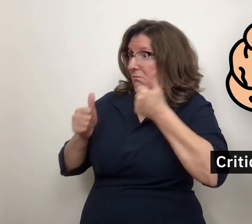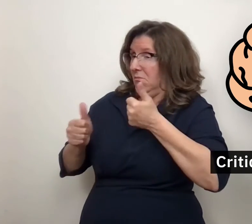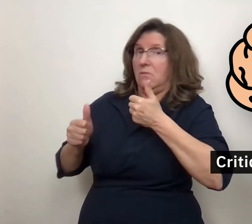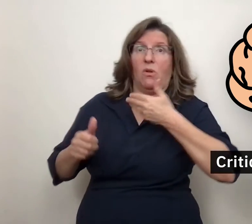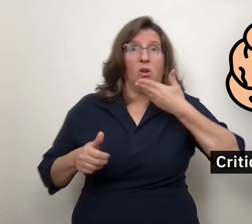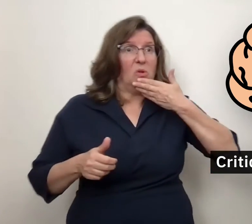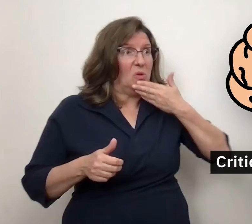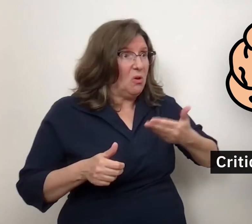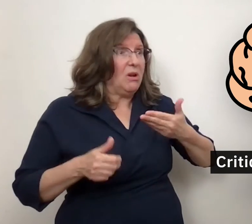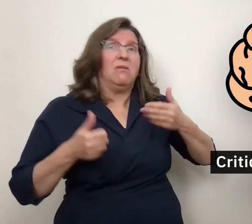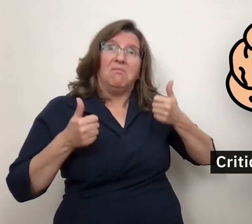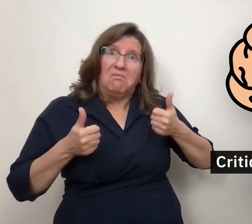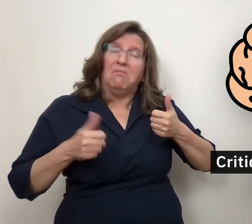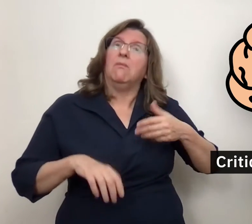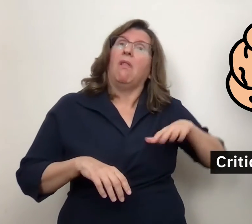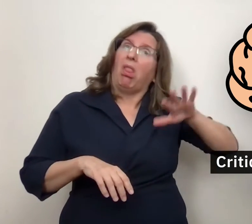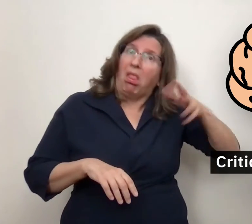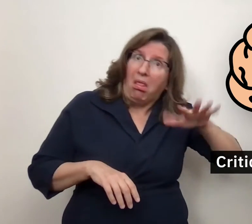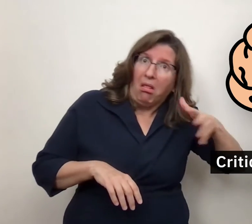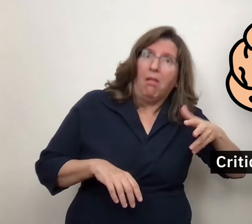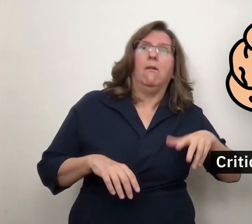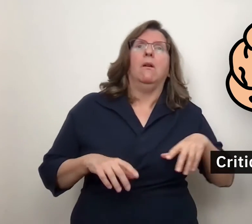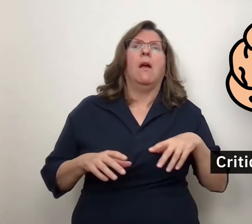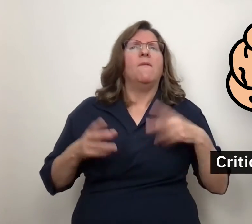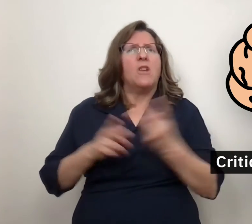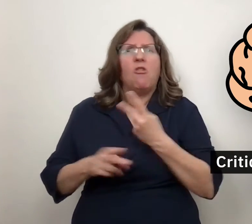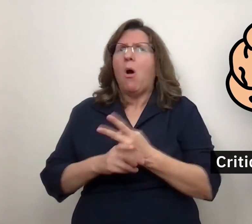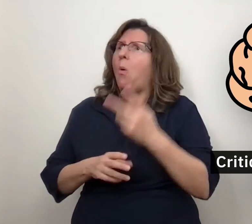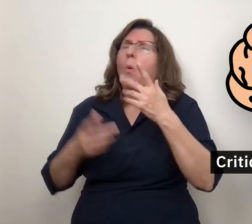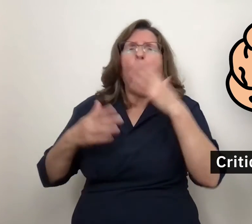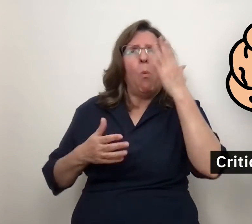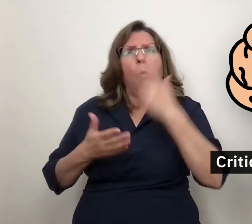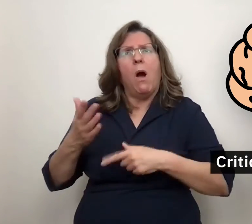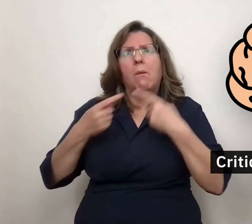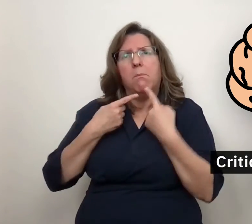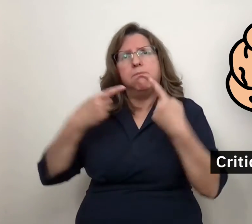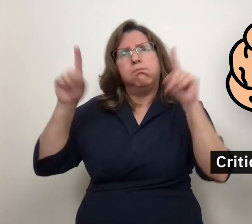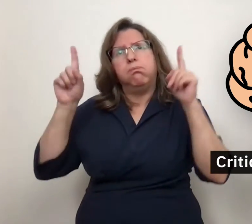The sign language content should have place of prominence